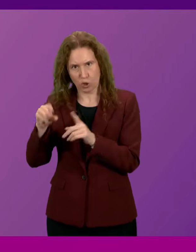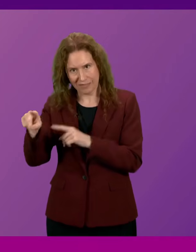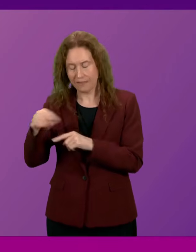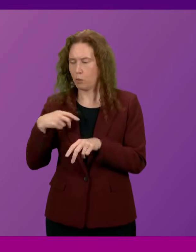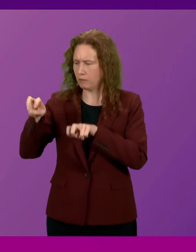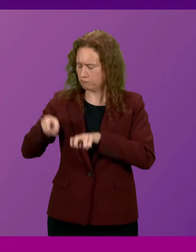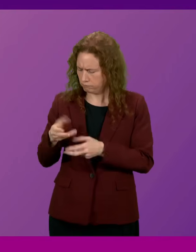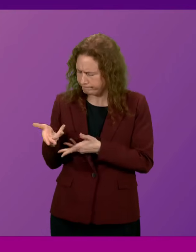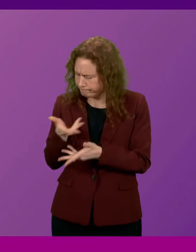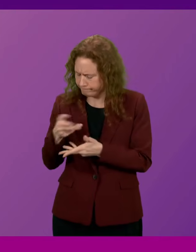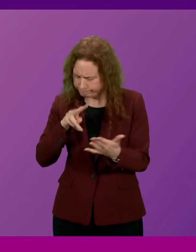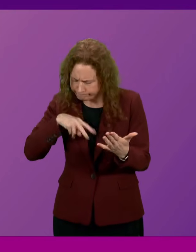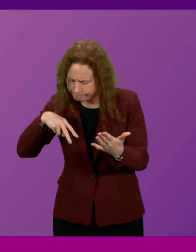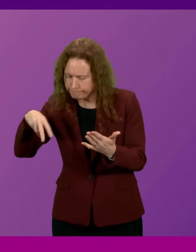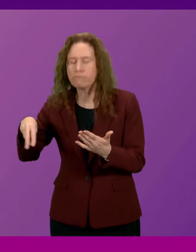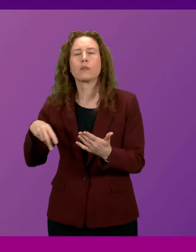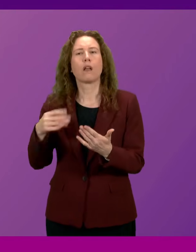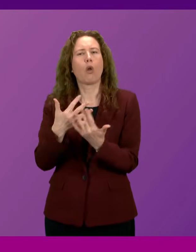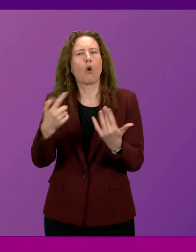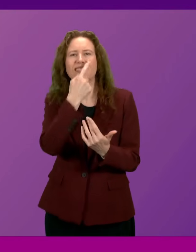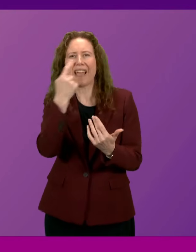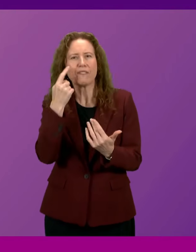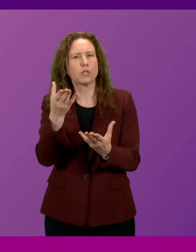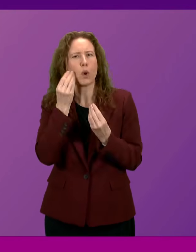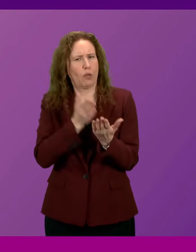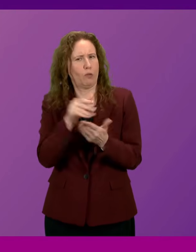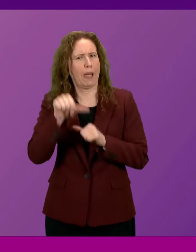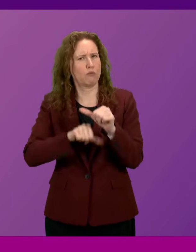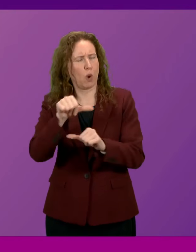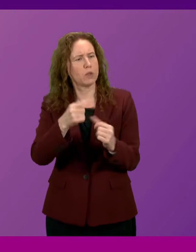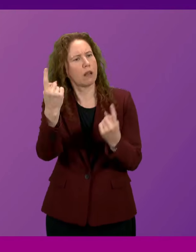when it came to Parliament. Much of the evidence that we heard during that process persuaded me,